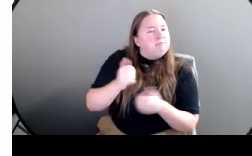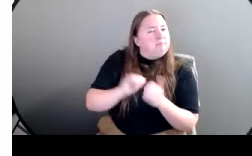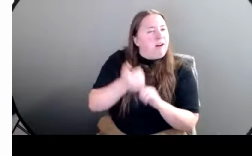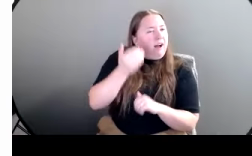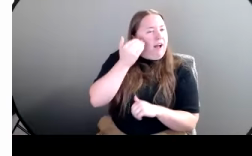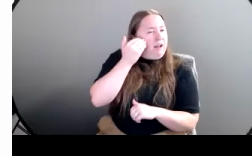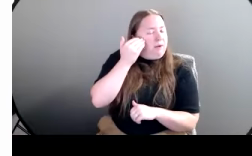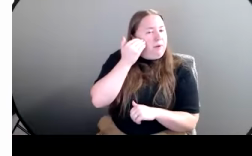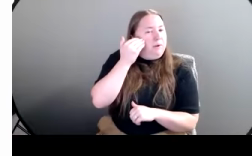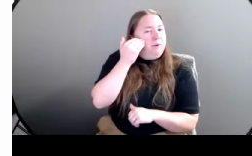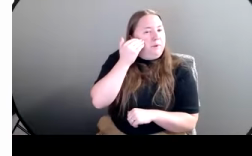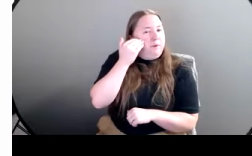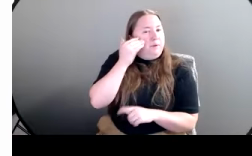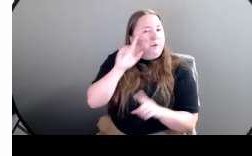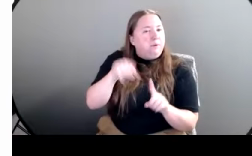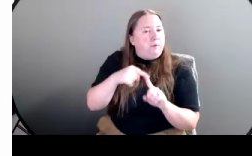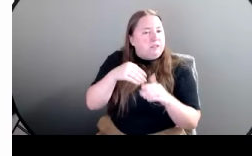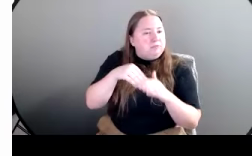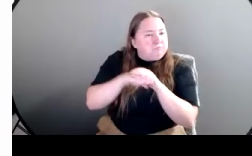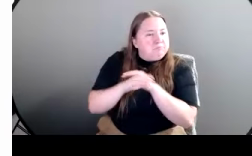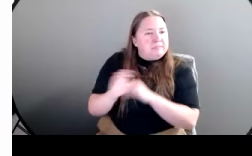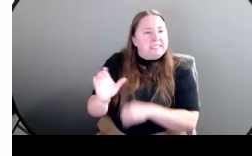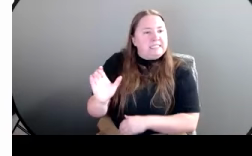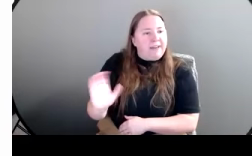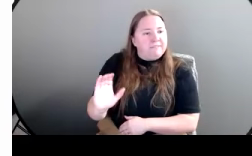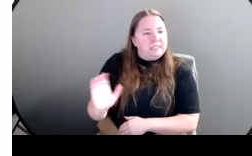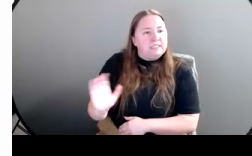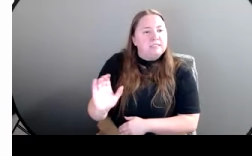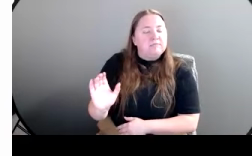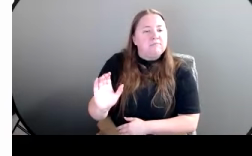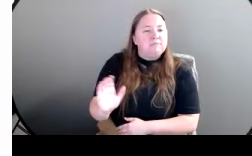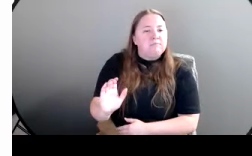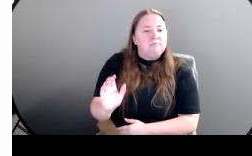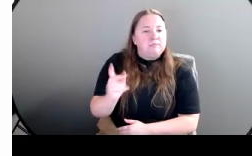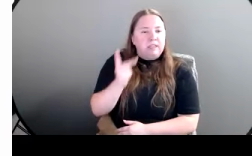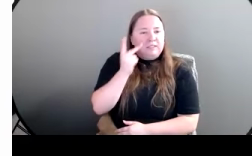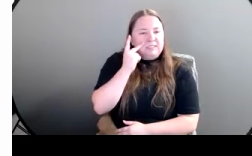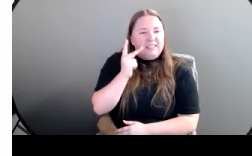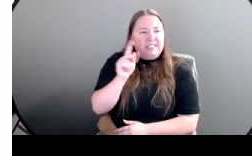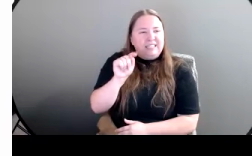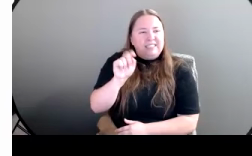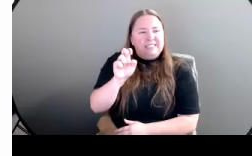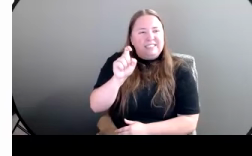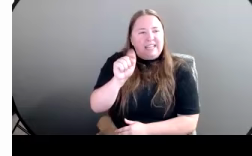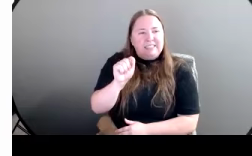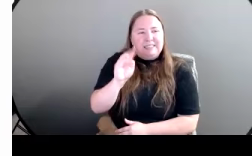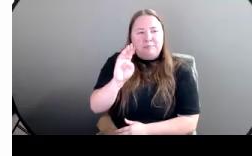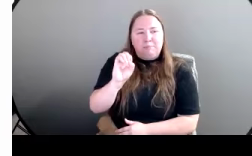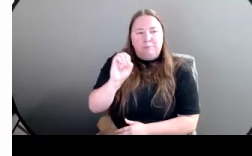is when you go to Canvas and then you're going to see that, textbook hub. I think it's called the textbook hub.